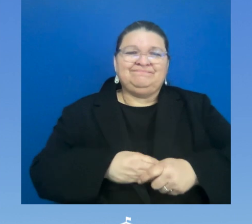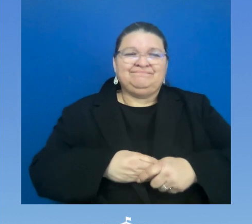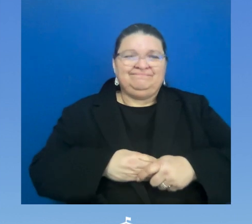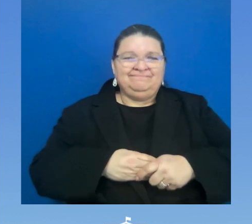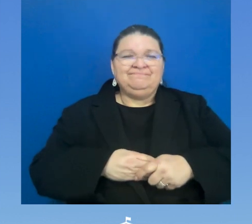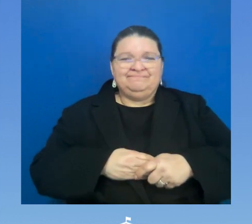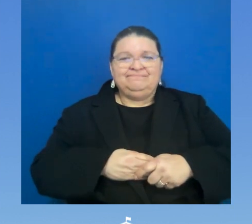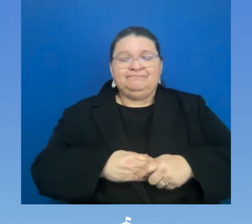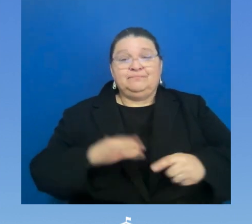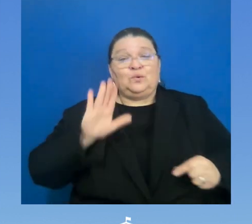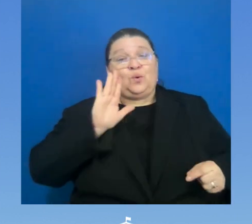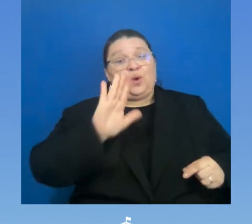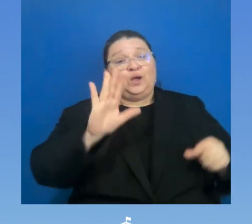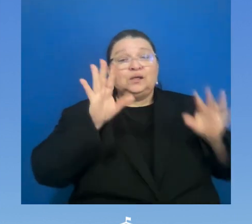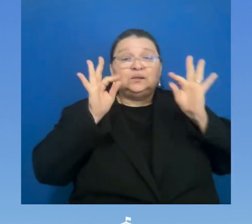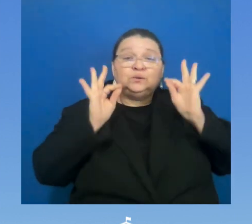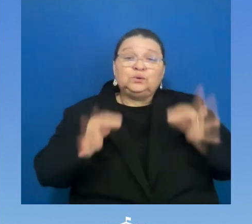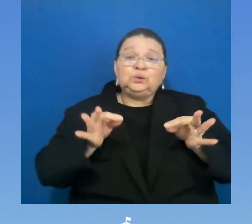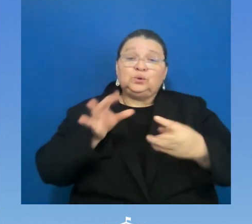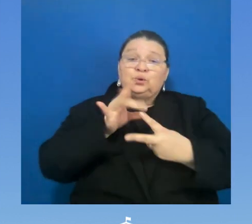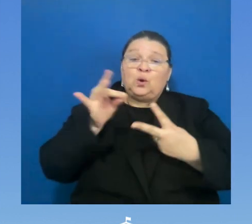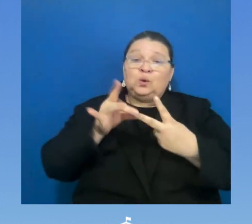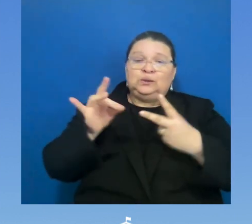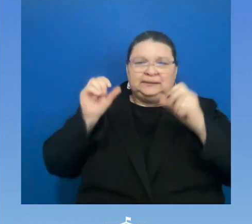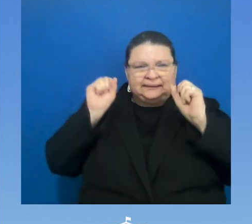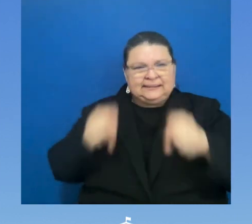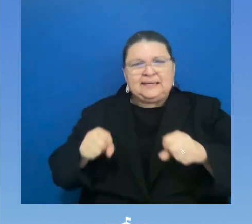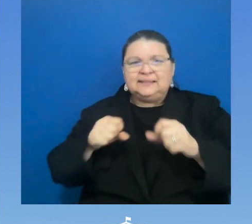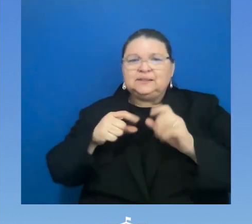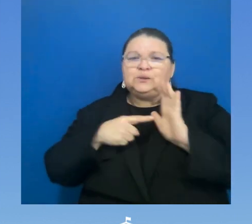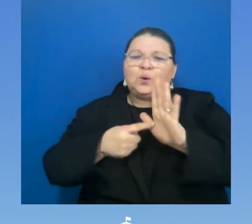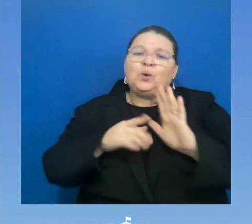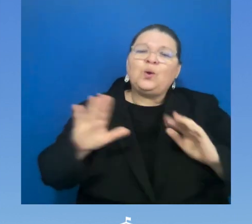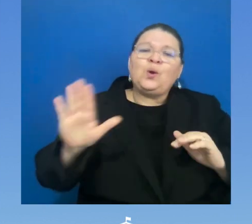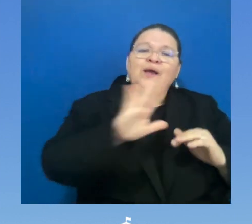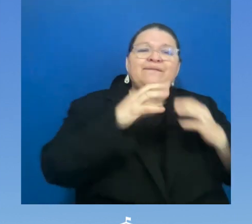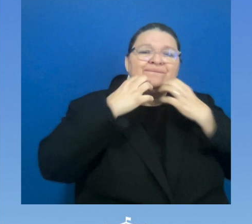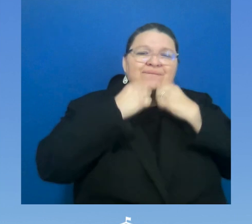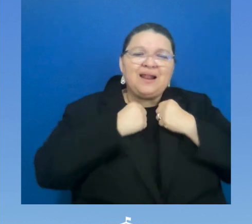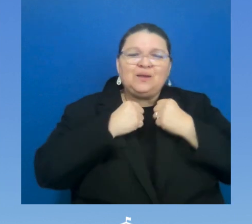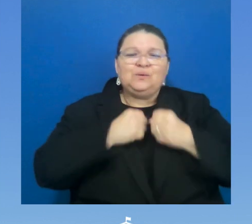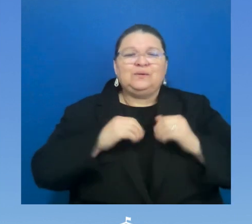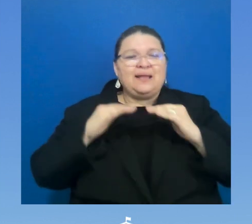Equality is foundational as America is. I mean, it's a core value in America.